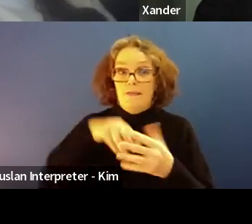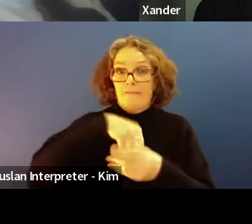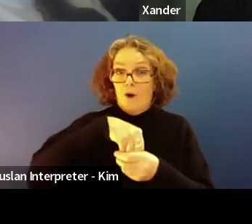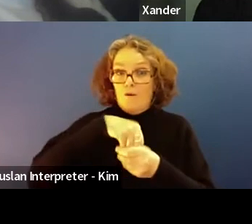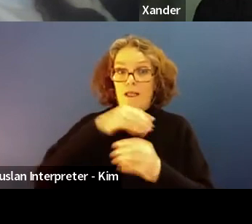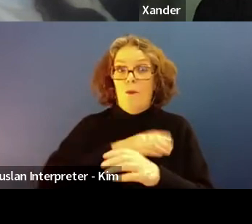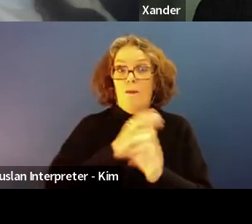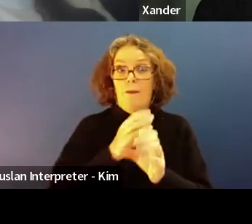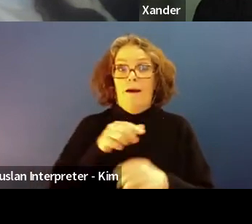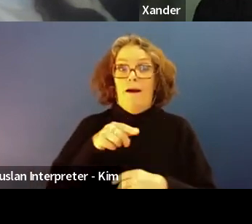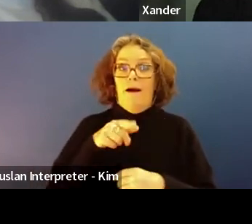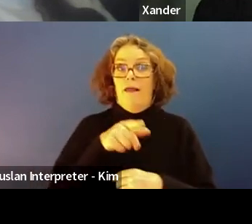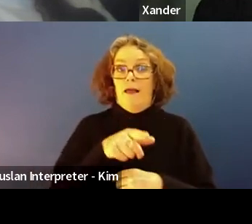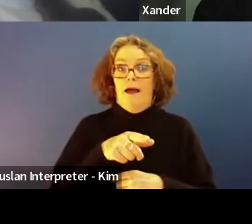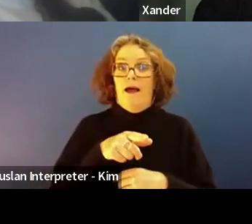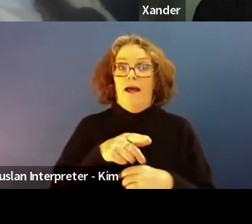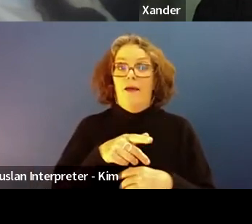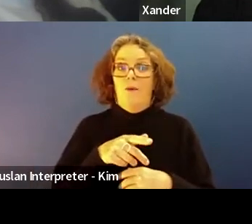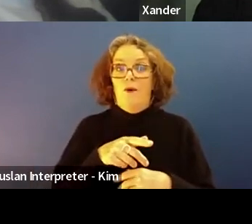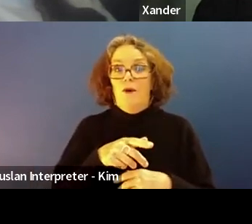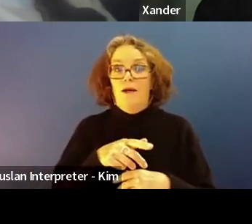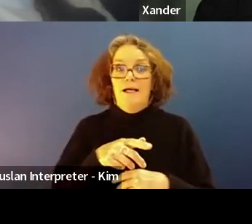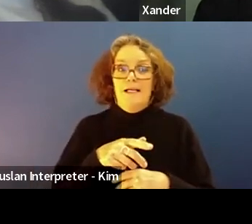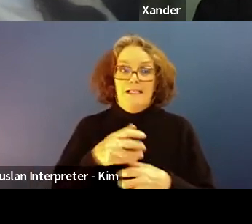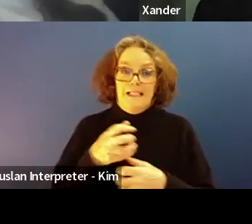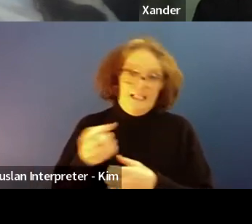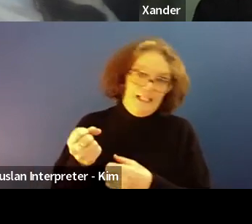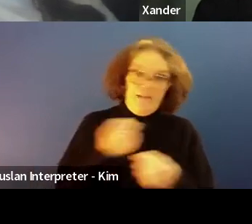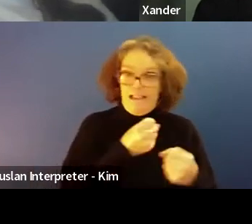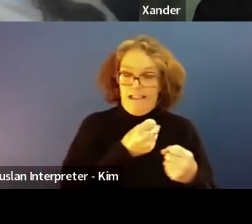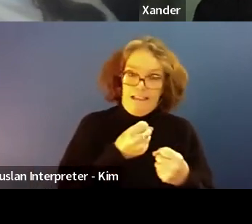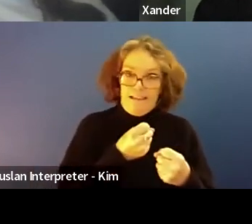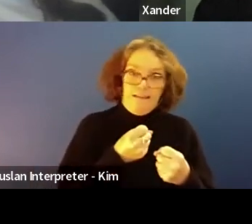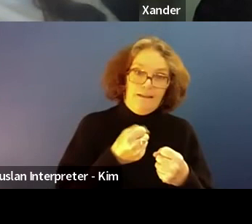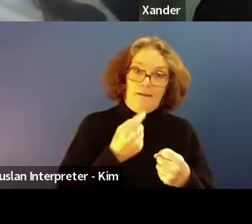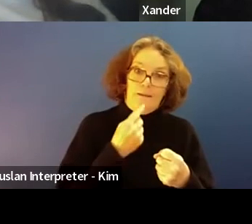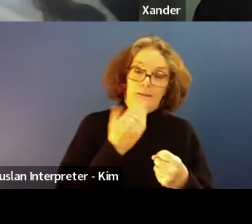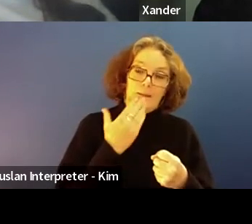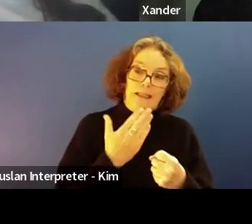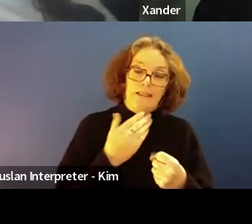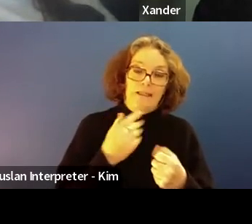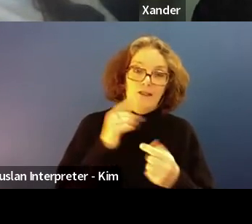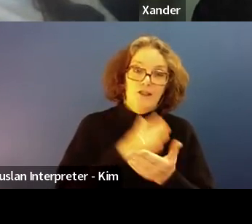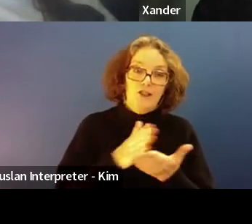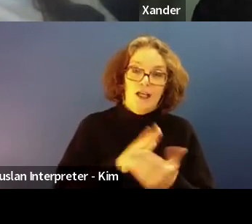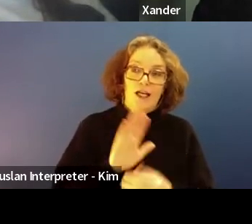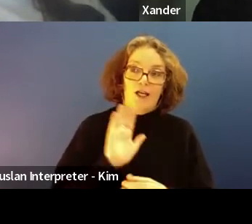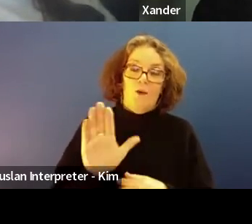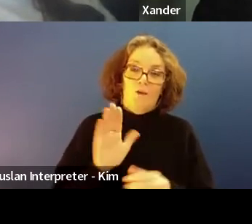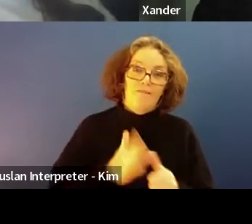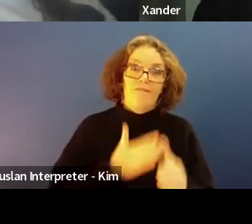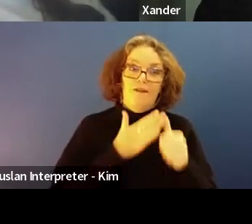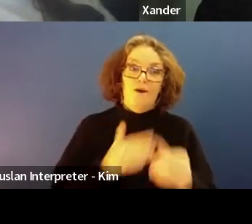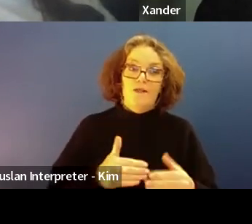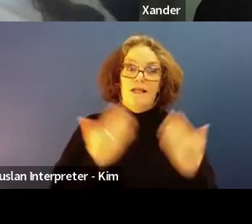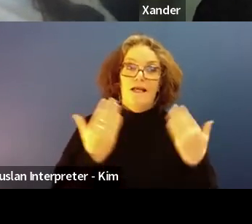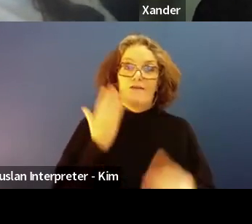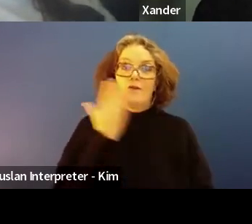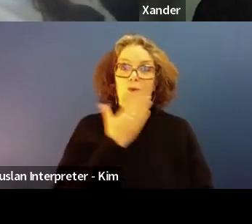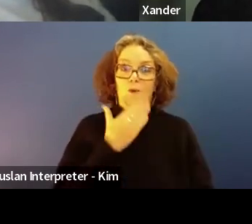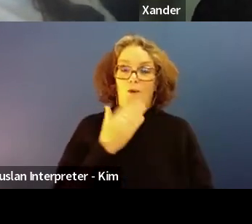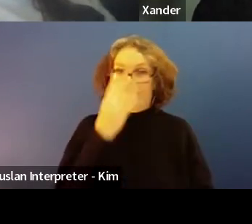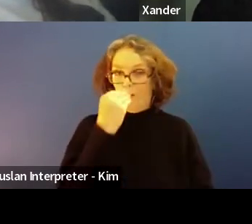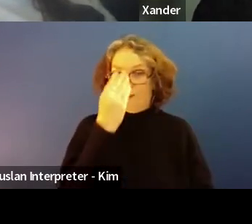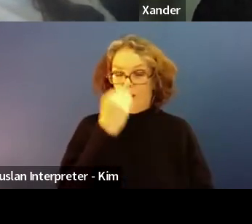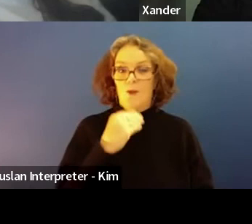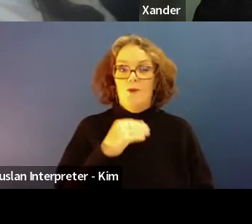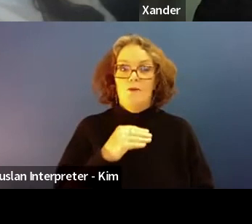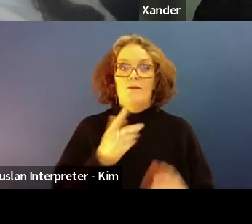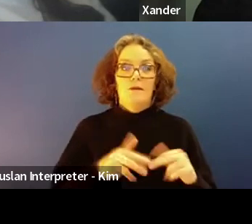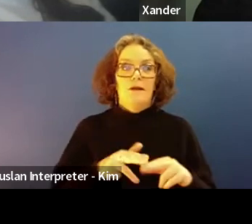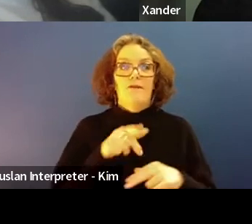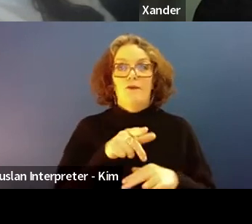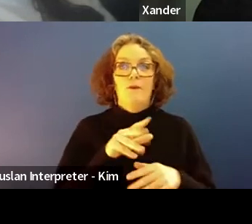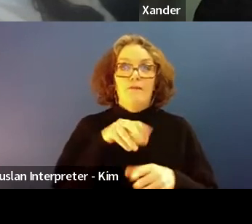Were delighted or dragged into sharing the first day of school photos. So, if you've seen any of our other or being part of any of our other webinars.